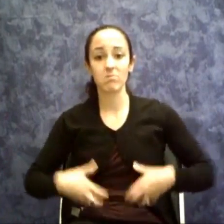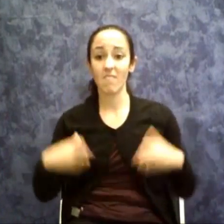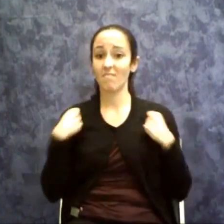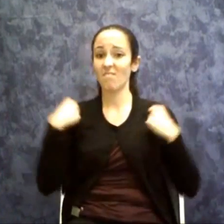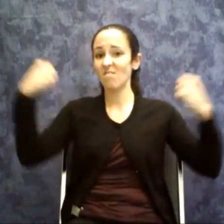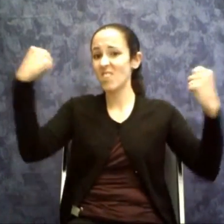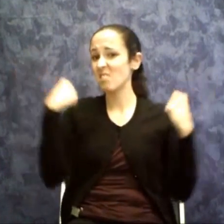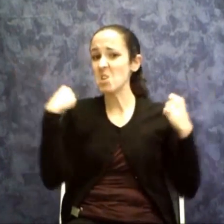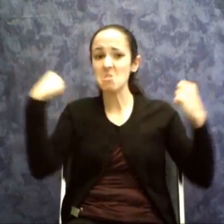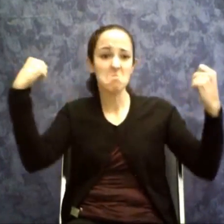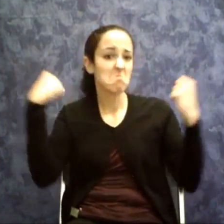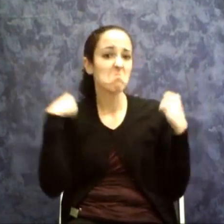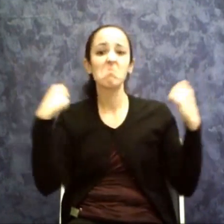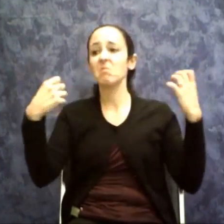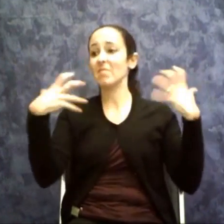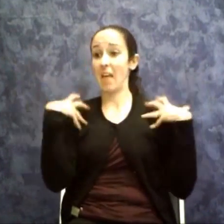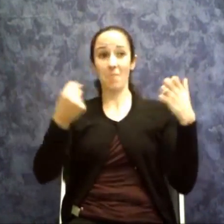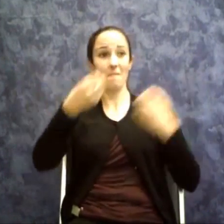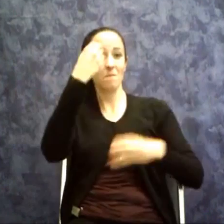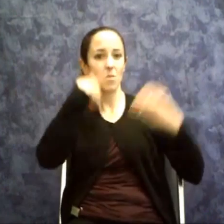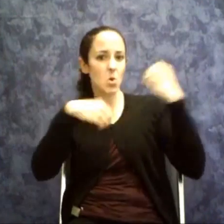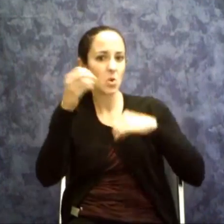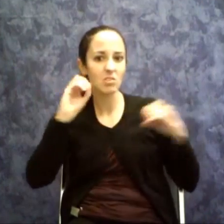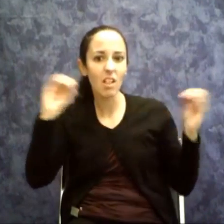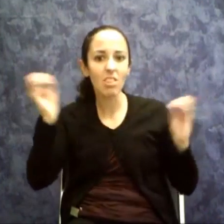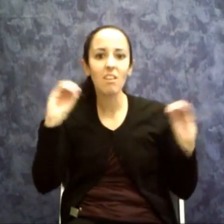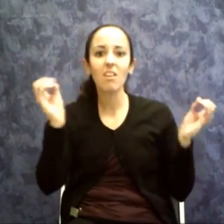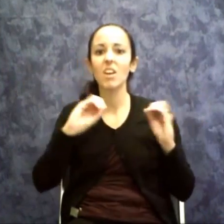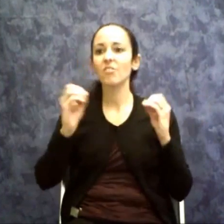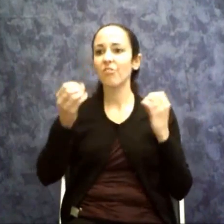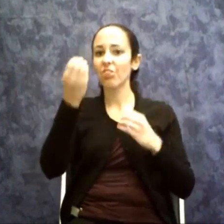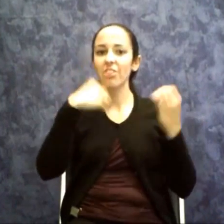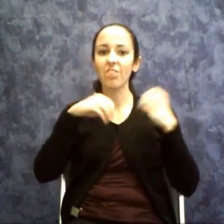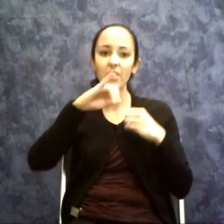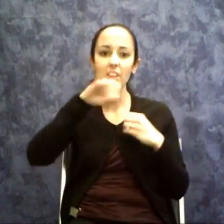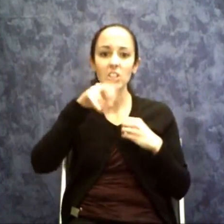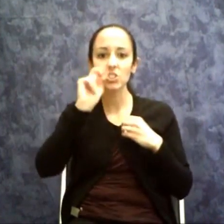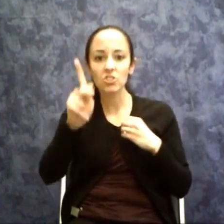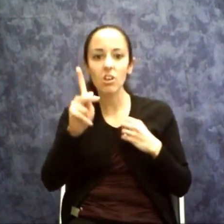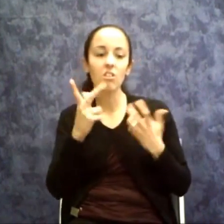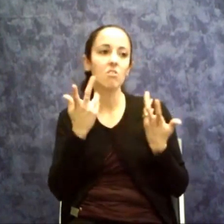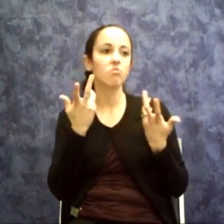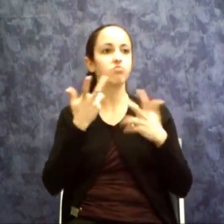and people who don't exercise and eat junk food instead of healthy food.